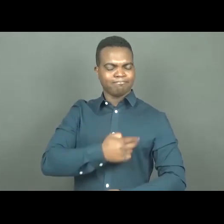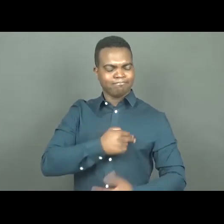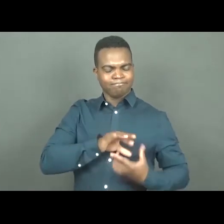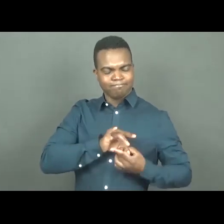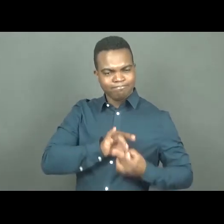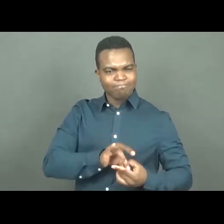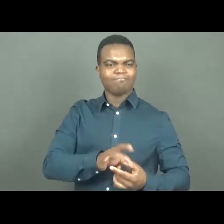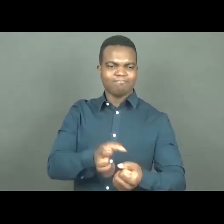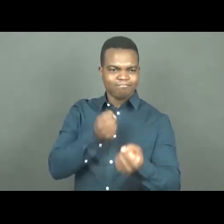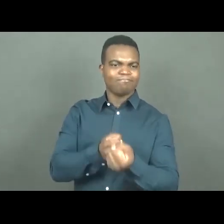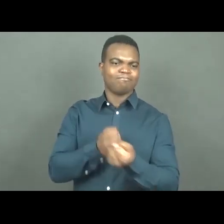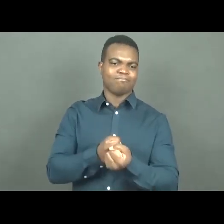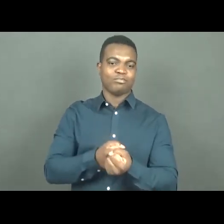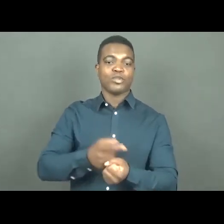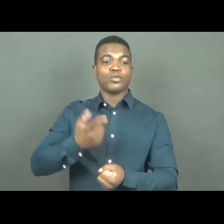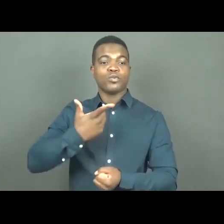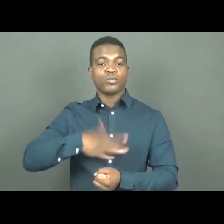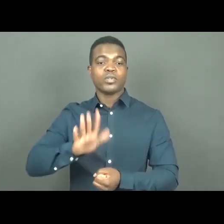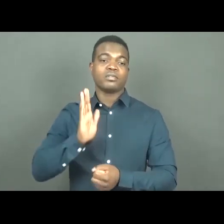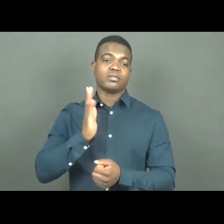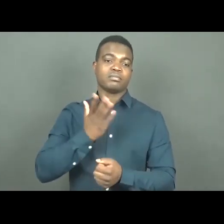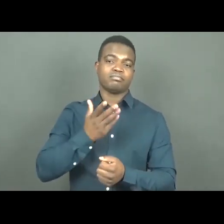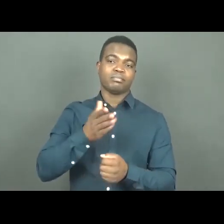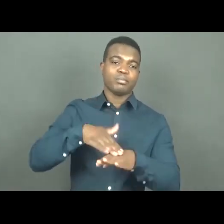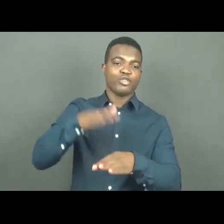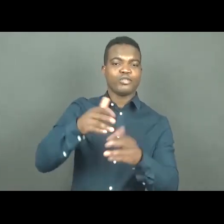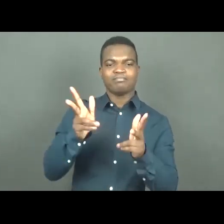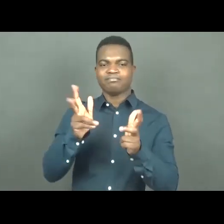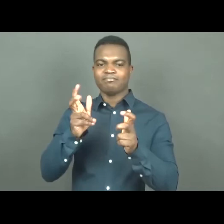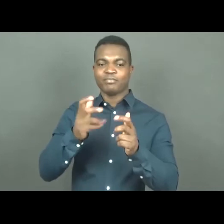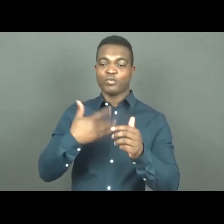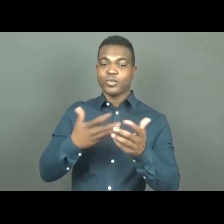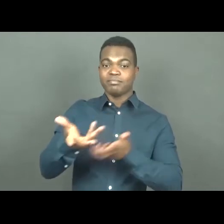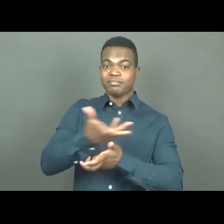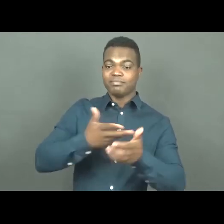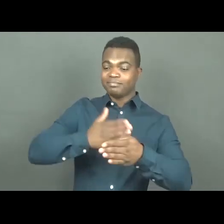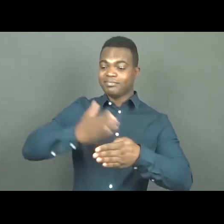at the London School of Hygiene and Tropical Medicine. Hannah will provide an overview of